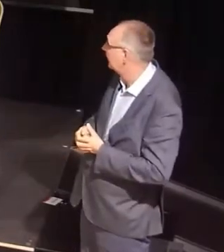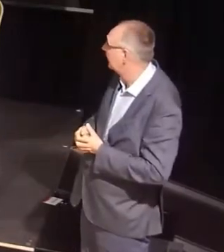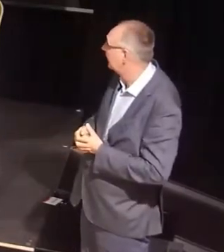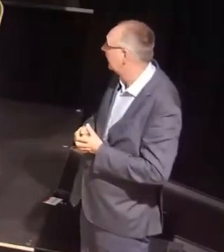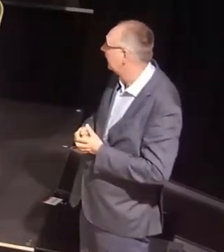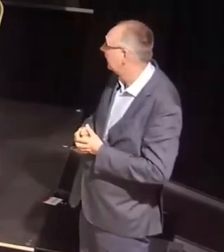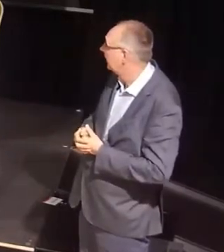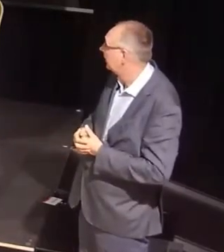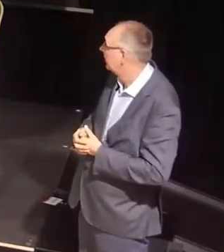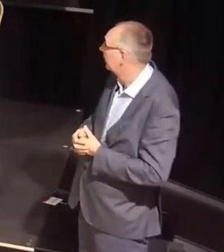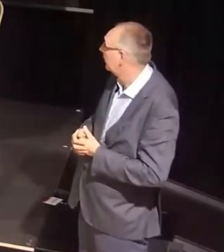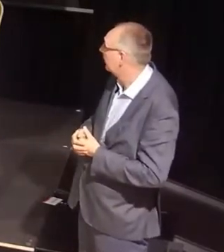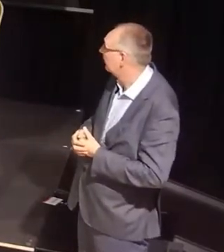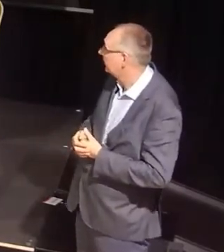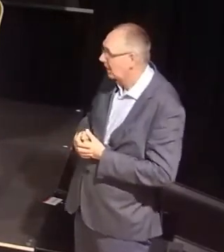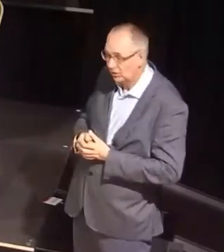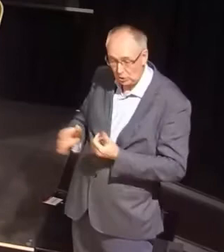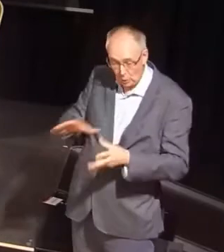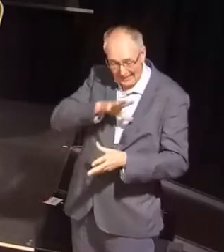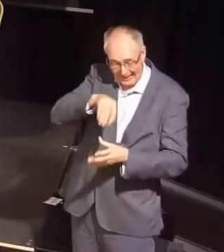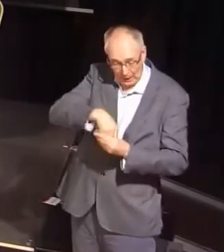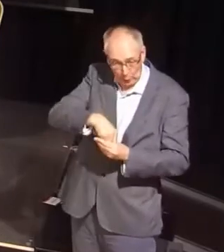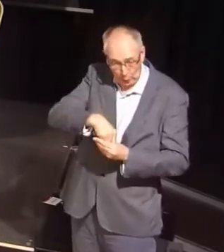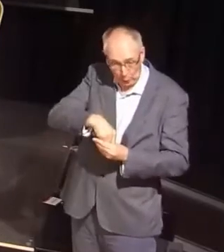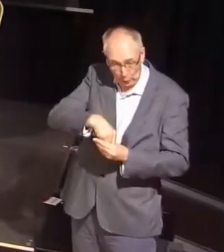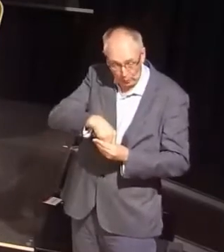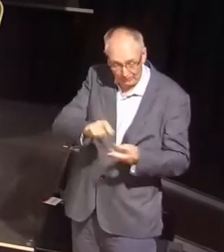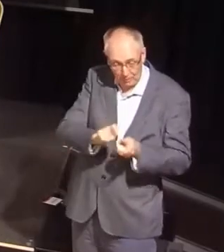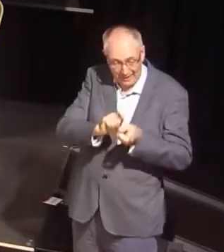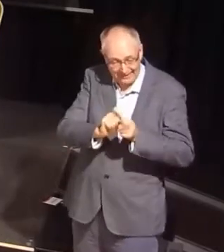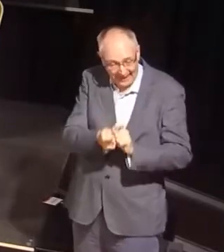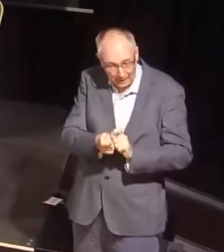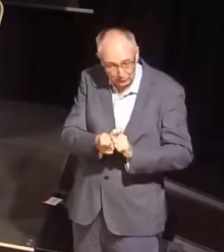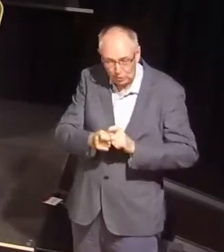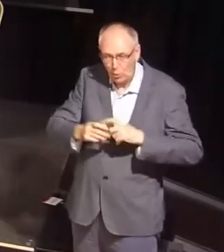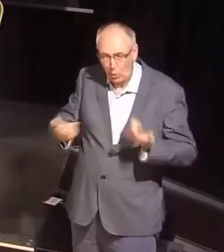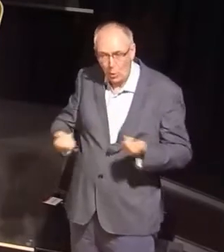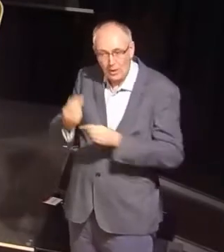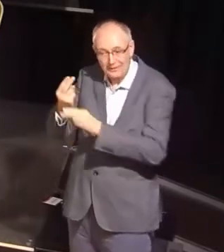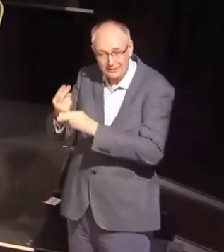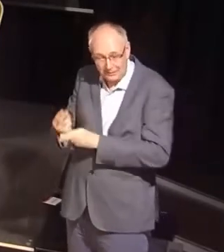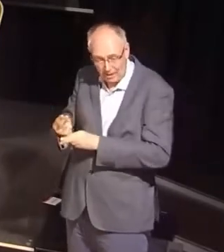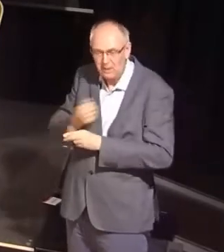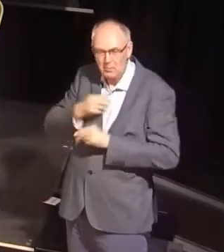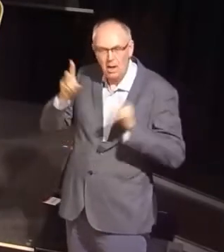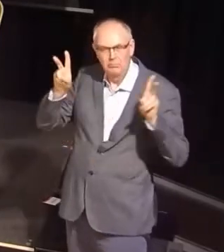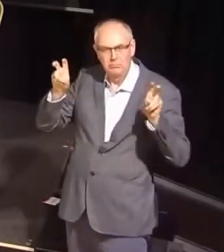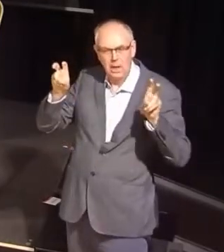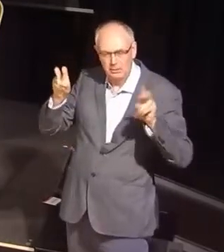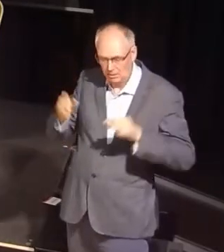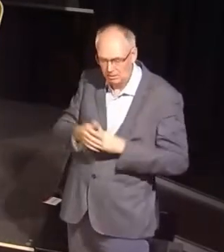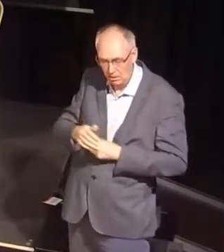"Included by adaption or Design", that's the title I gave this talk. The reason for that is when we have a new volunteer